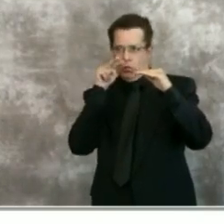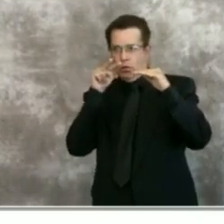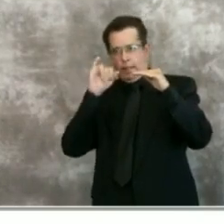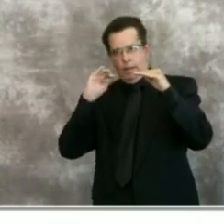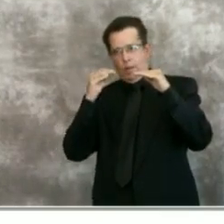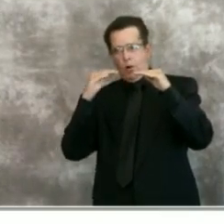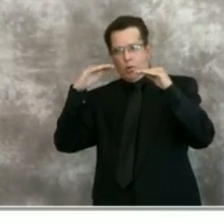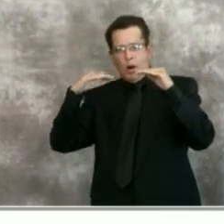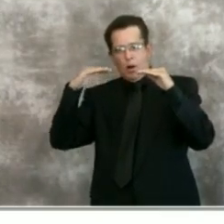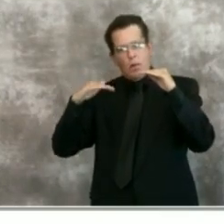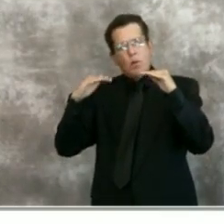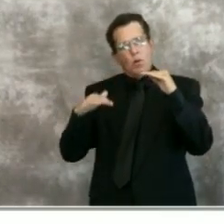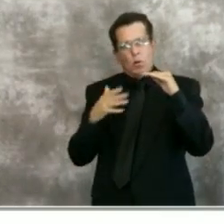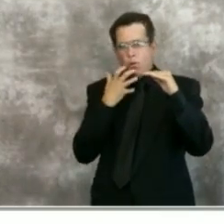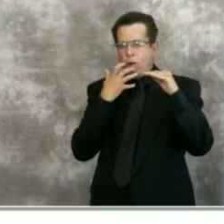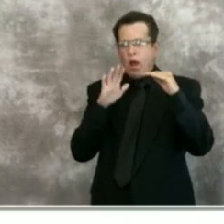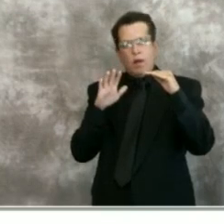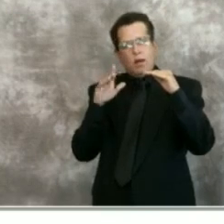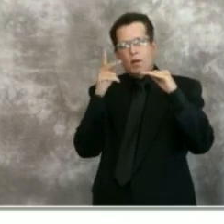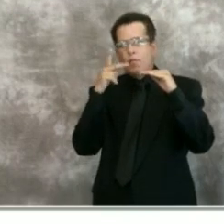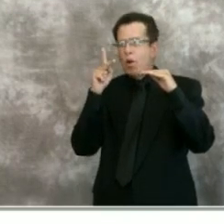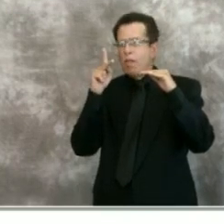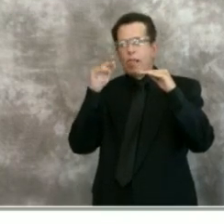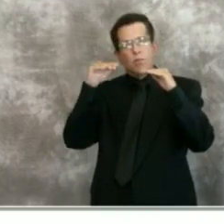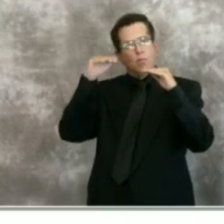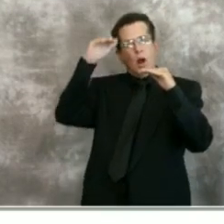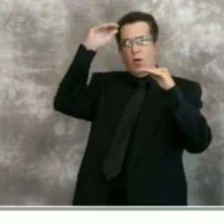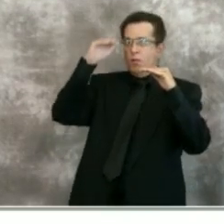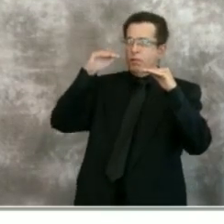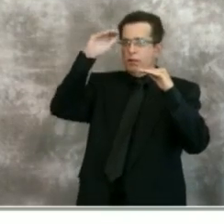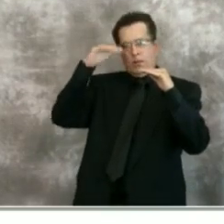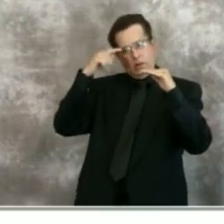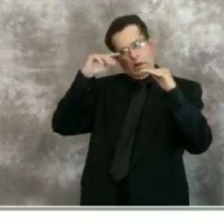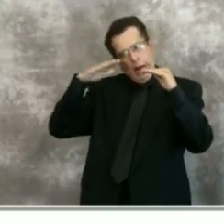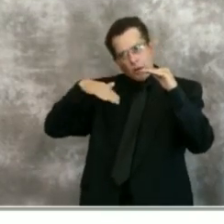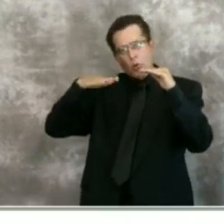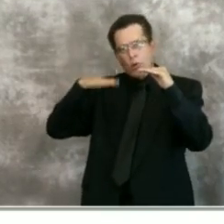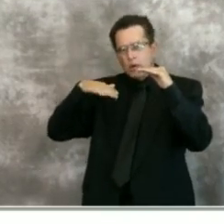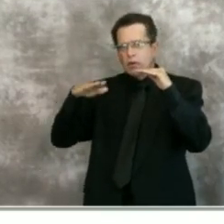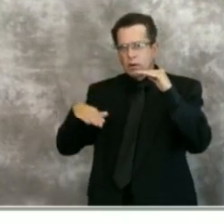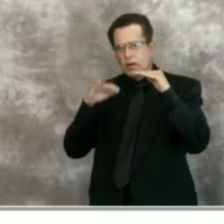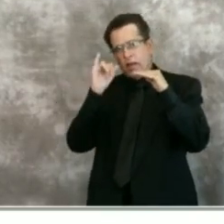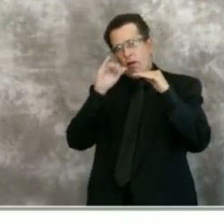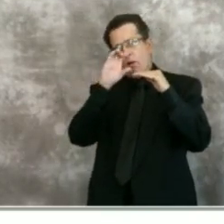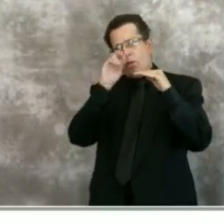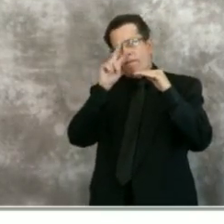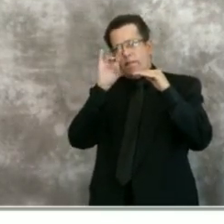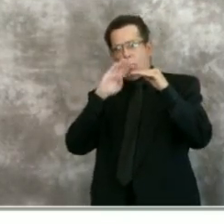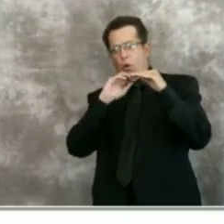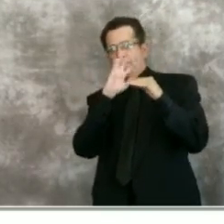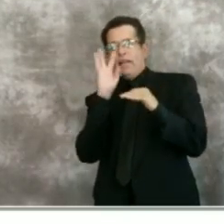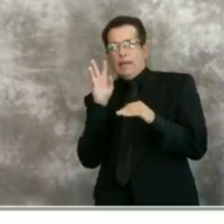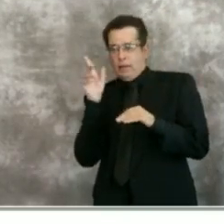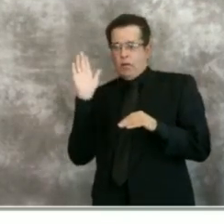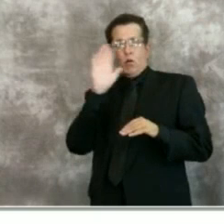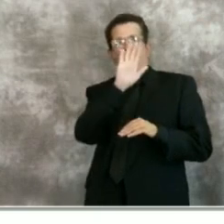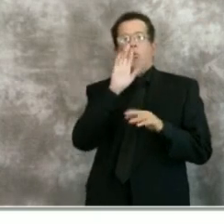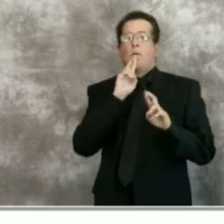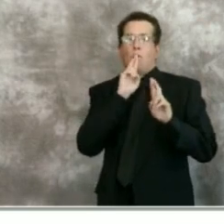80% BED CAPACITY OF OUR HEALTH CARE SYSTEM THAT WE'RE TRYING TO AVOID AND SO WE WANT TO CONTINUE TO SEE THESE NUMBERS PLATEAU AND STABILIZED THERE IS ALSO A CONCERN THAT